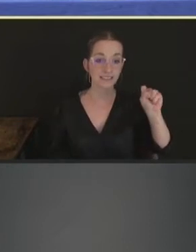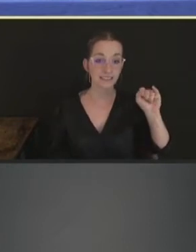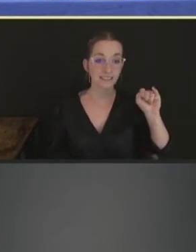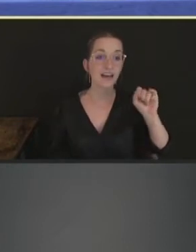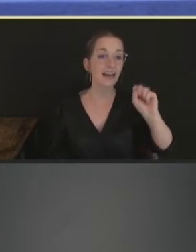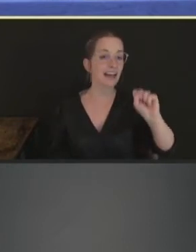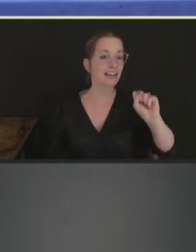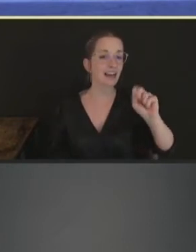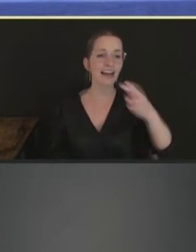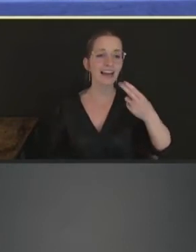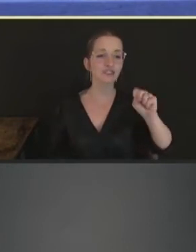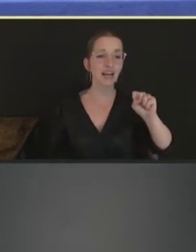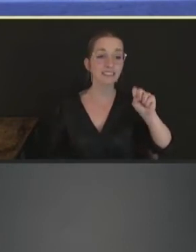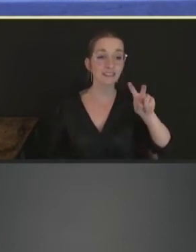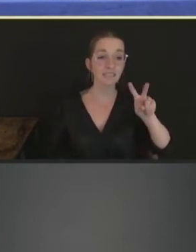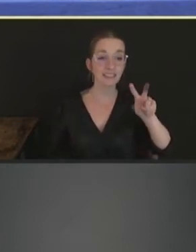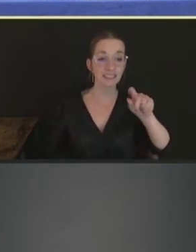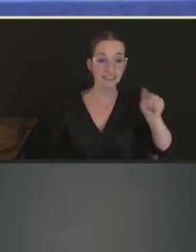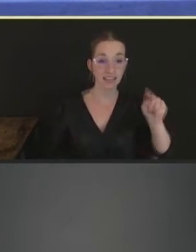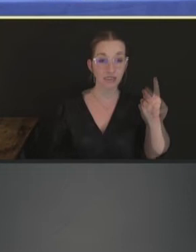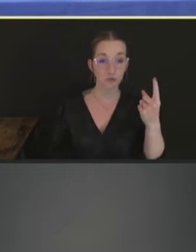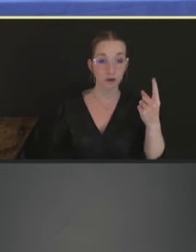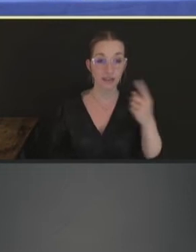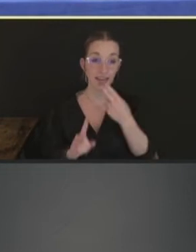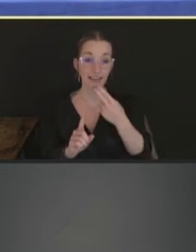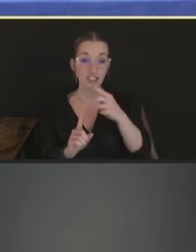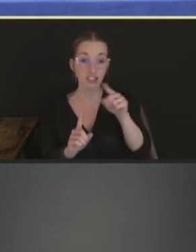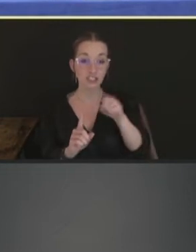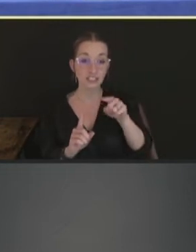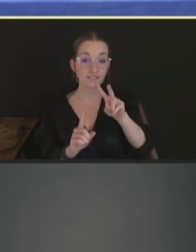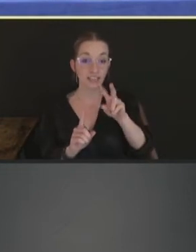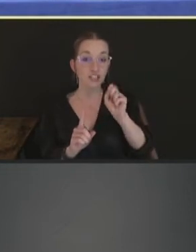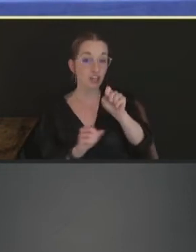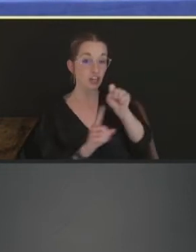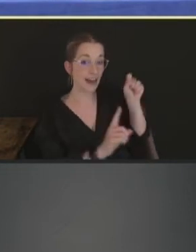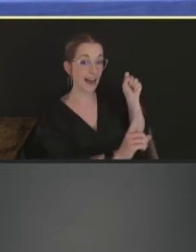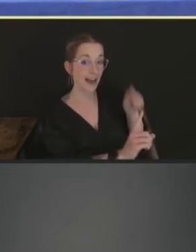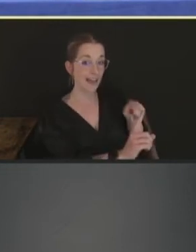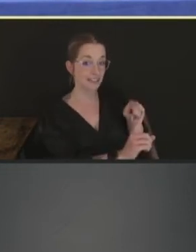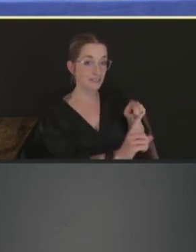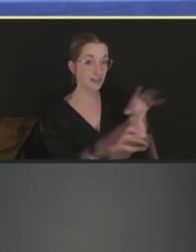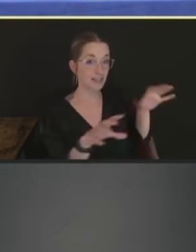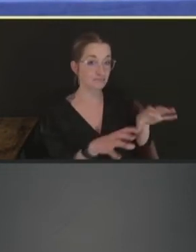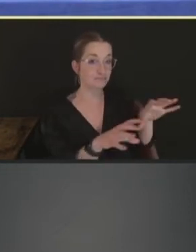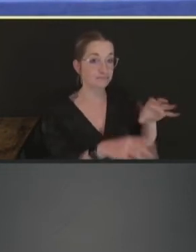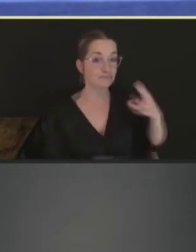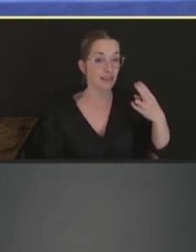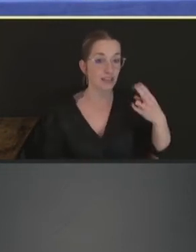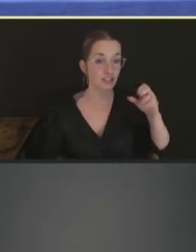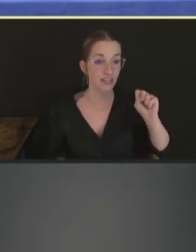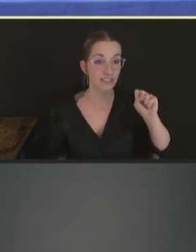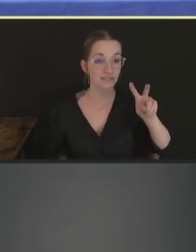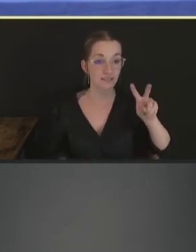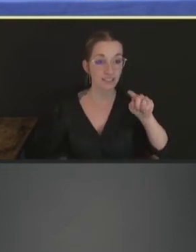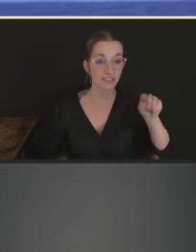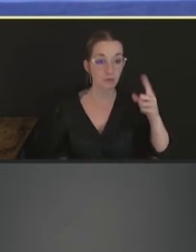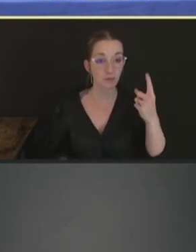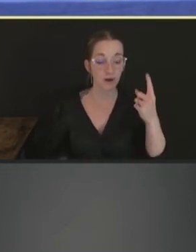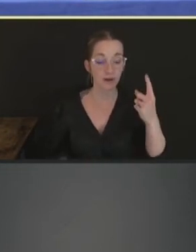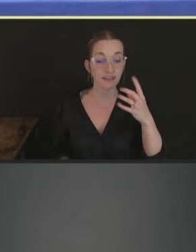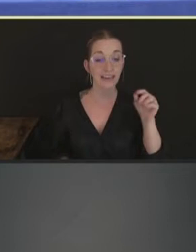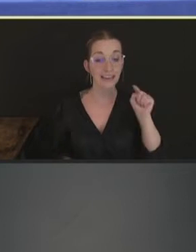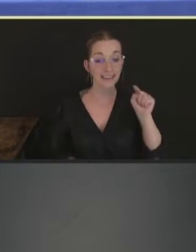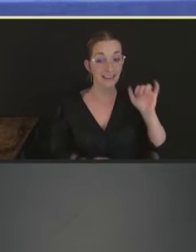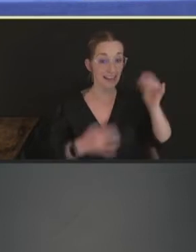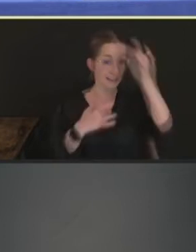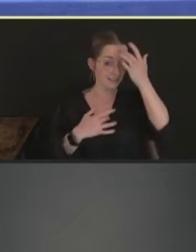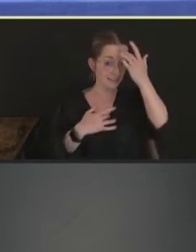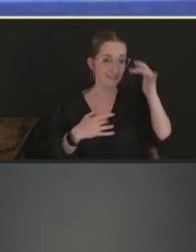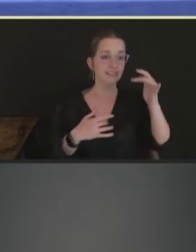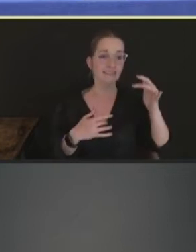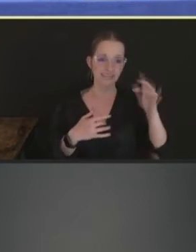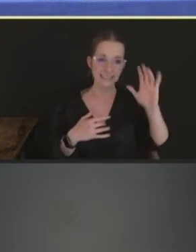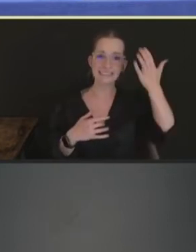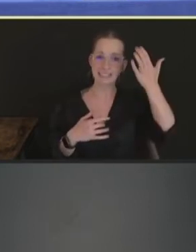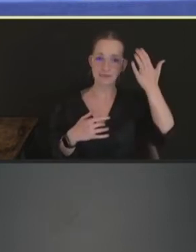And herpes type 1 virus appears to be implicated in the development of Alzheimer's.